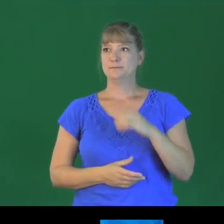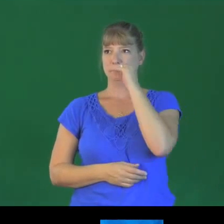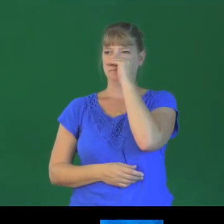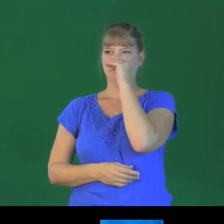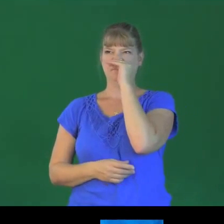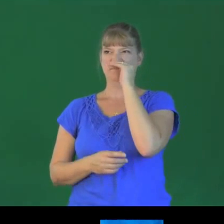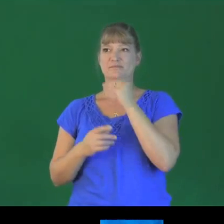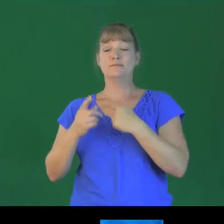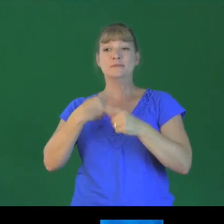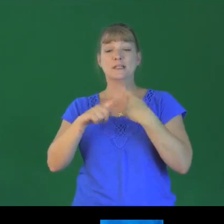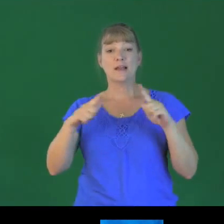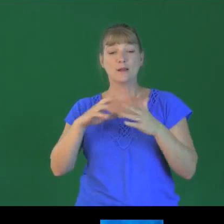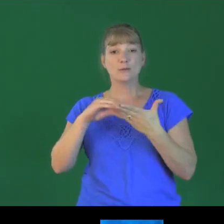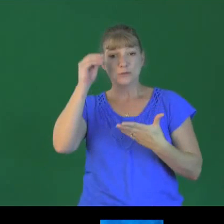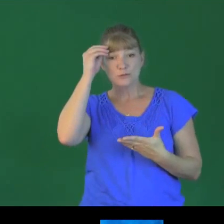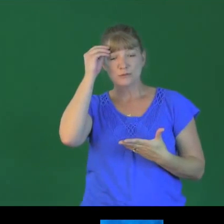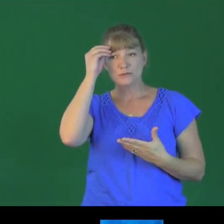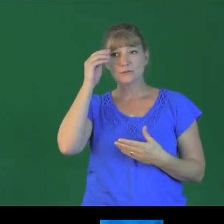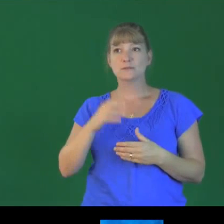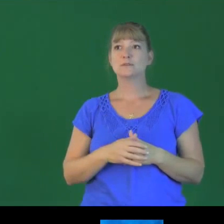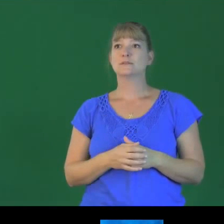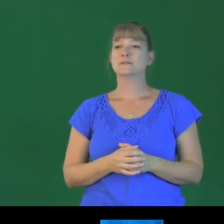For learning sign language.